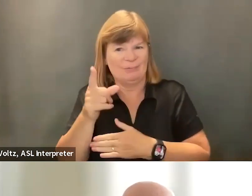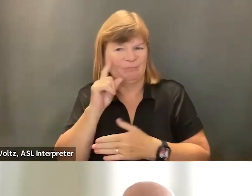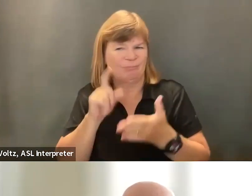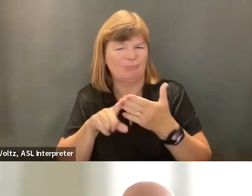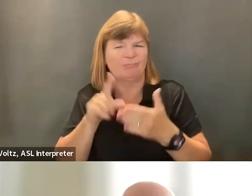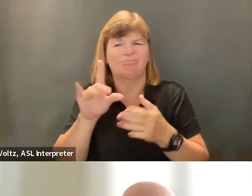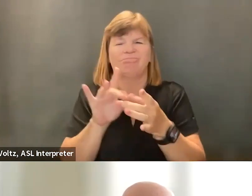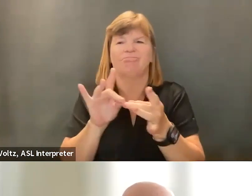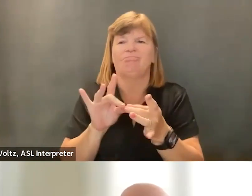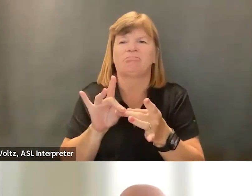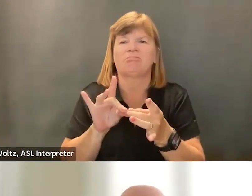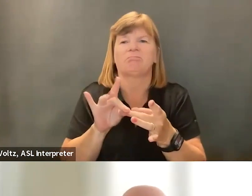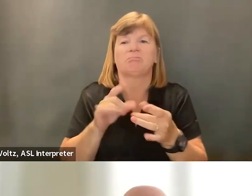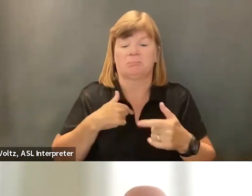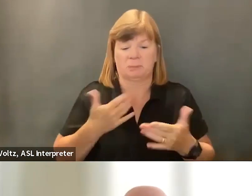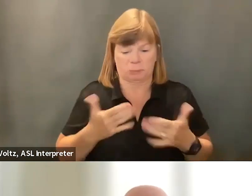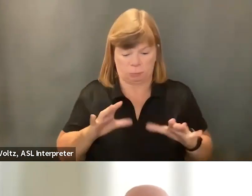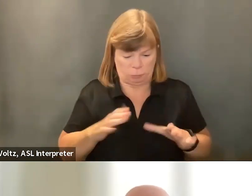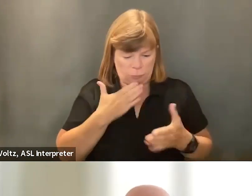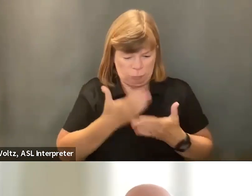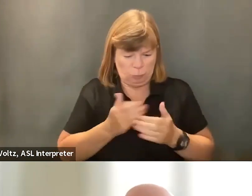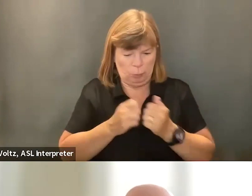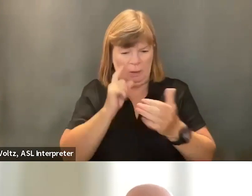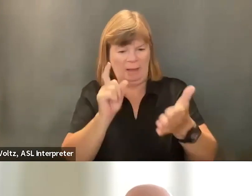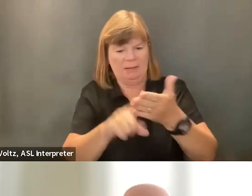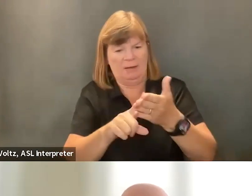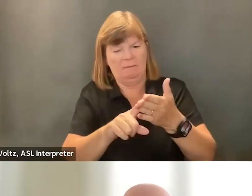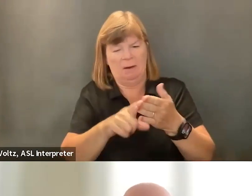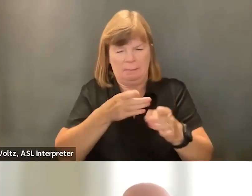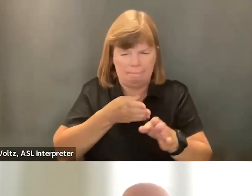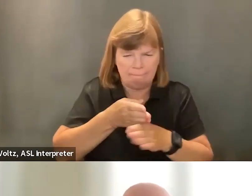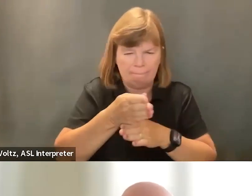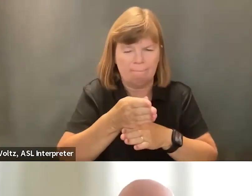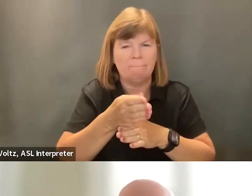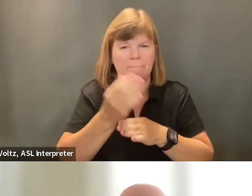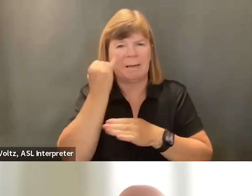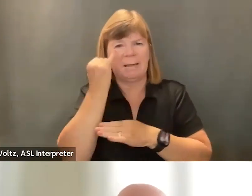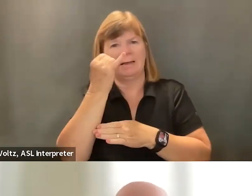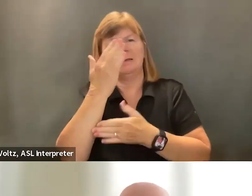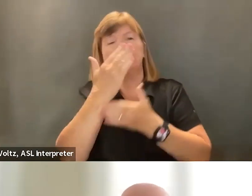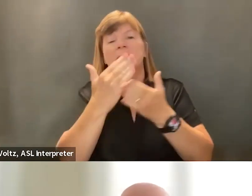do really well at identifying the main idea in certain circumstances where I might be able to